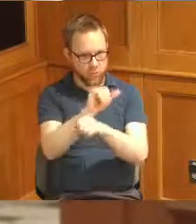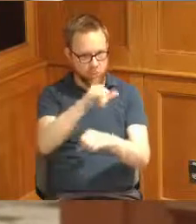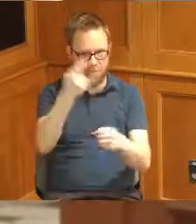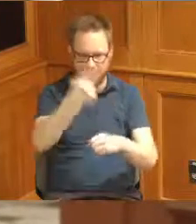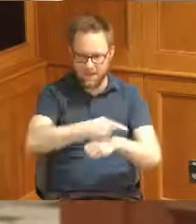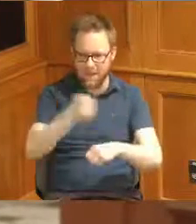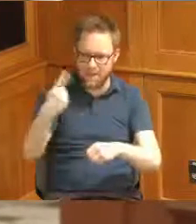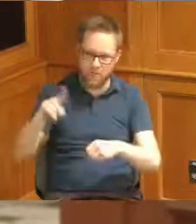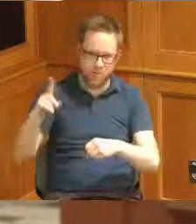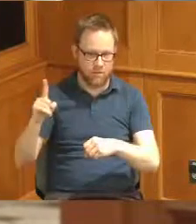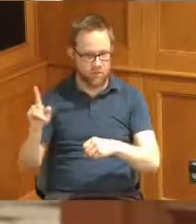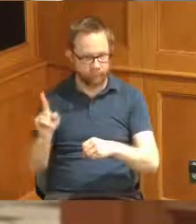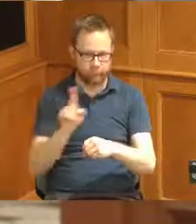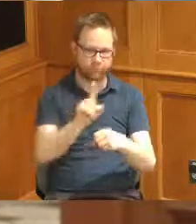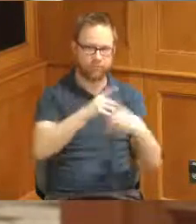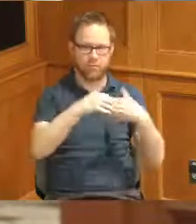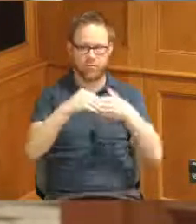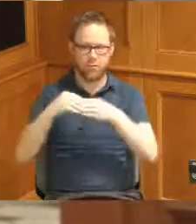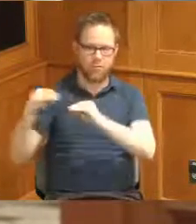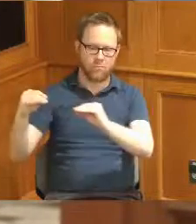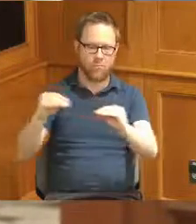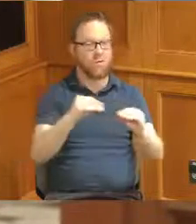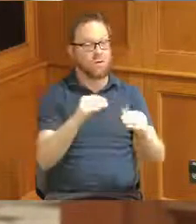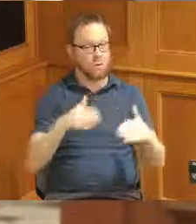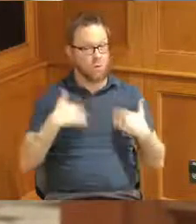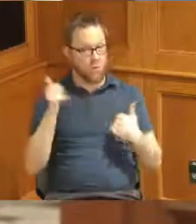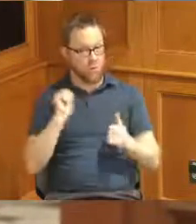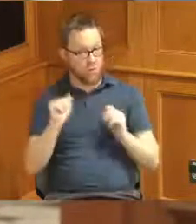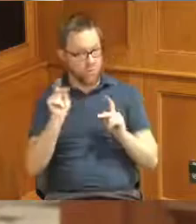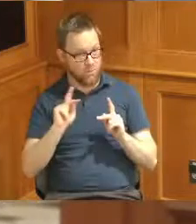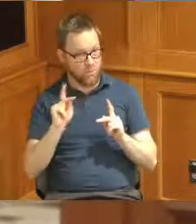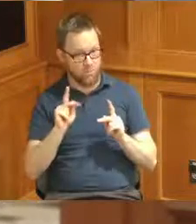and and for the the younger folks that we have in the organization have never experienced an